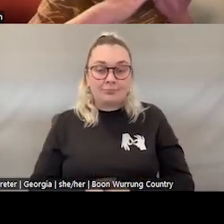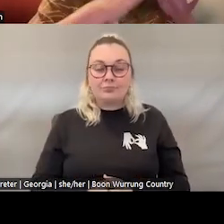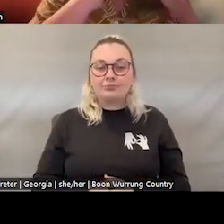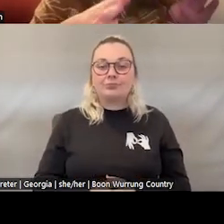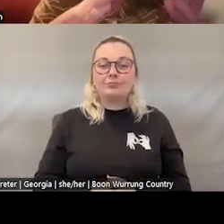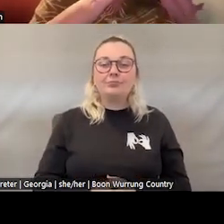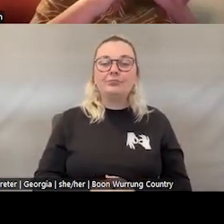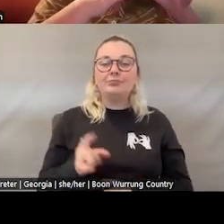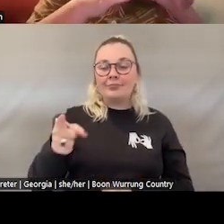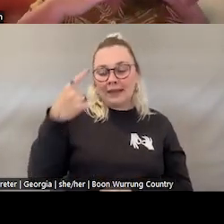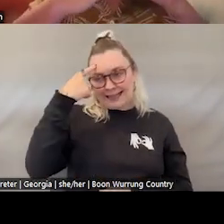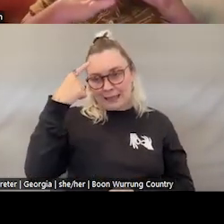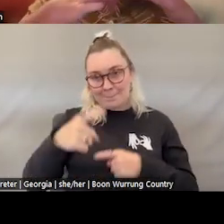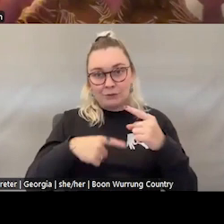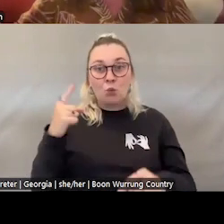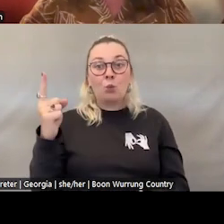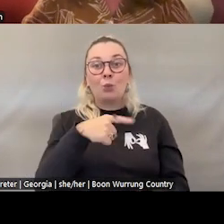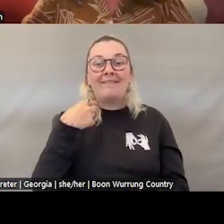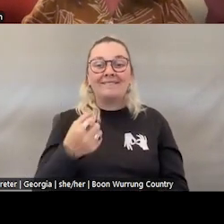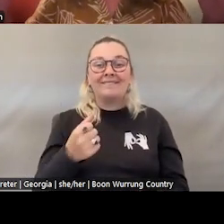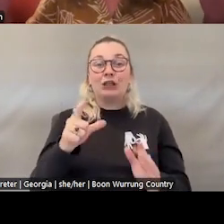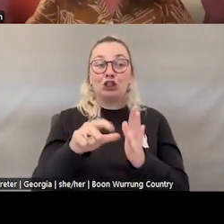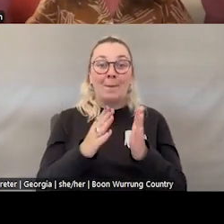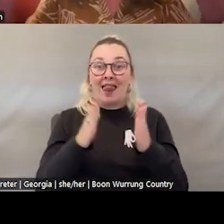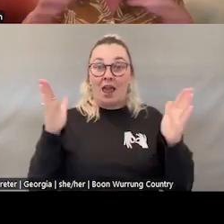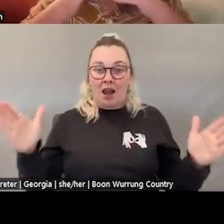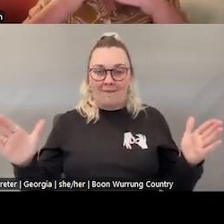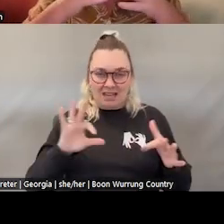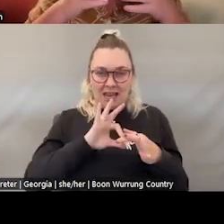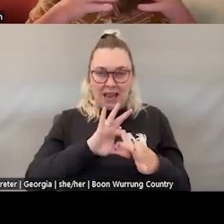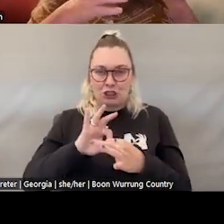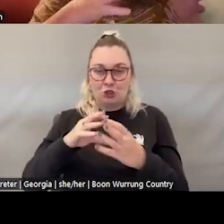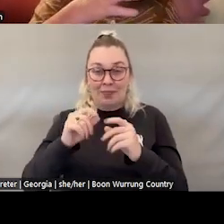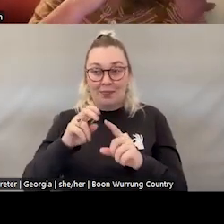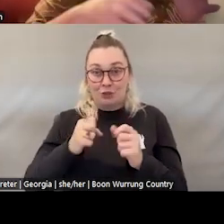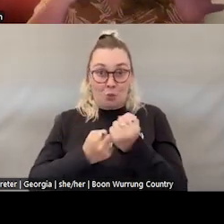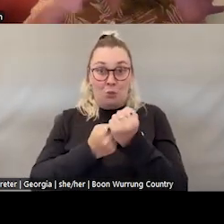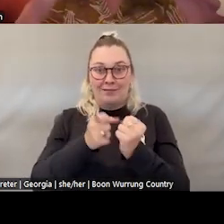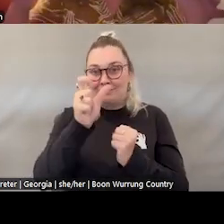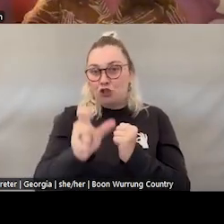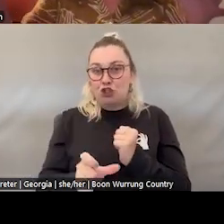Thinking that we have a timeline of engagement with the support of, at different points at which